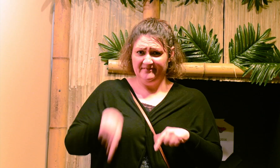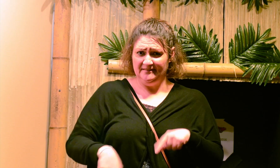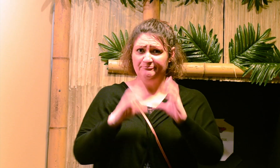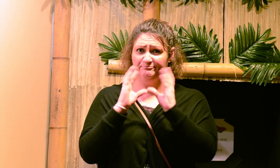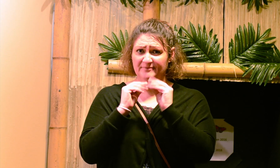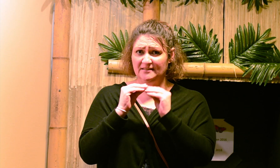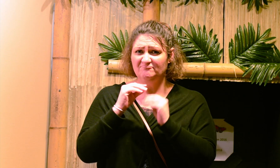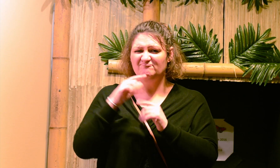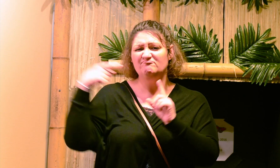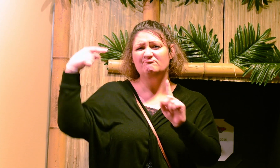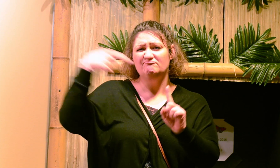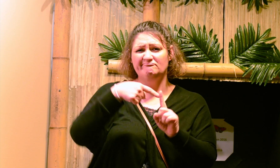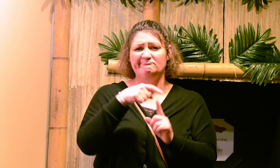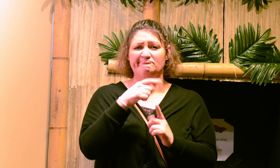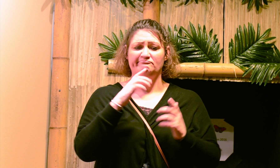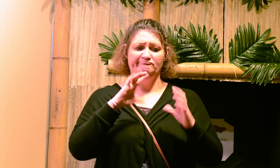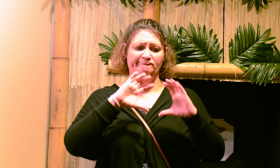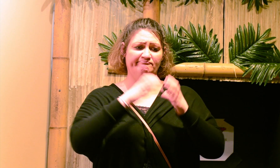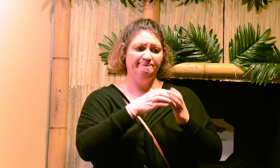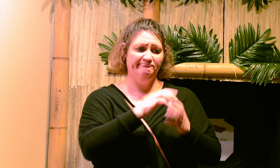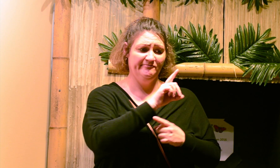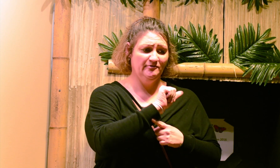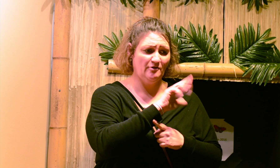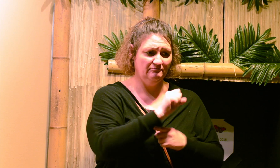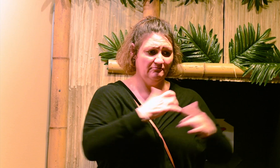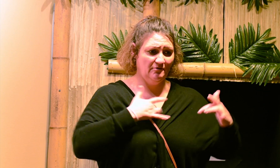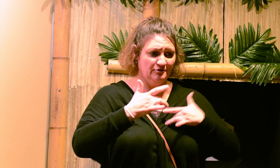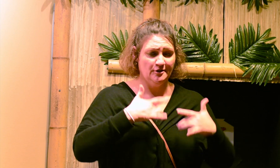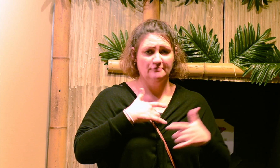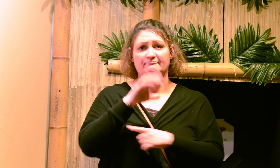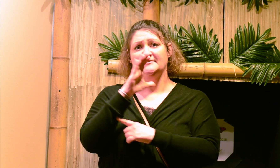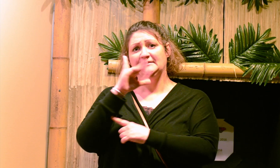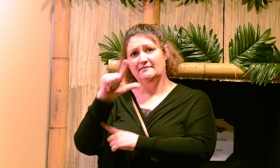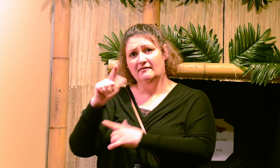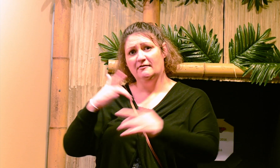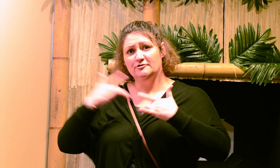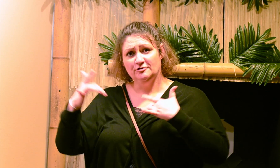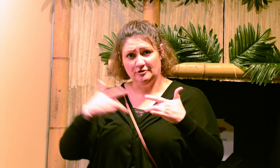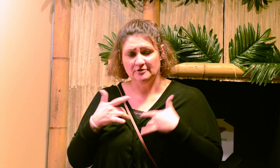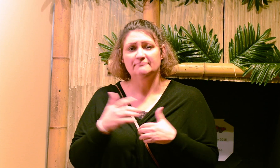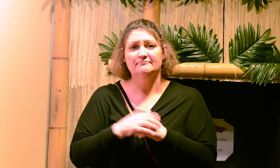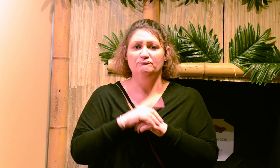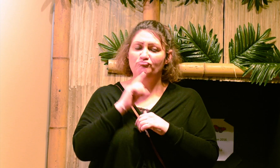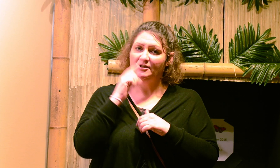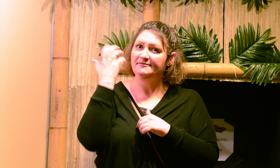I came to this meeting regarding the concerns related to DARS and CILs.